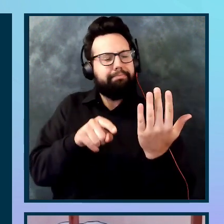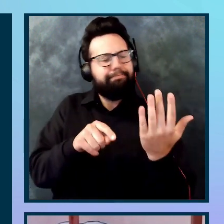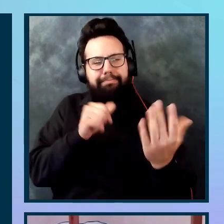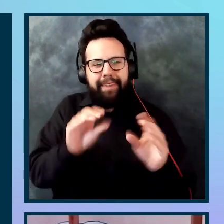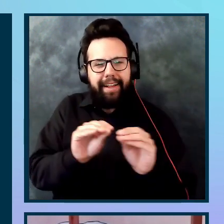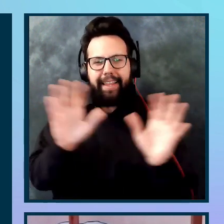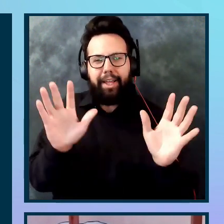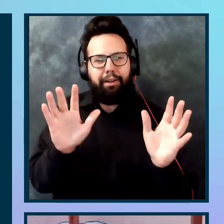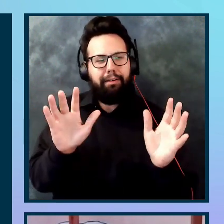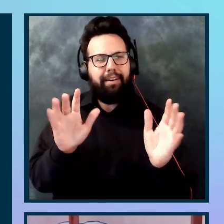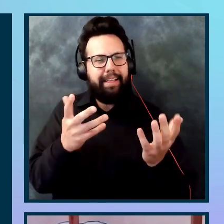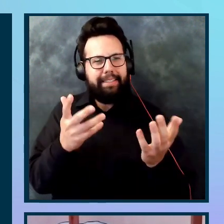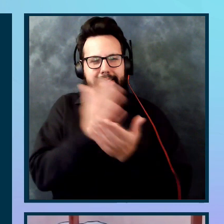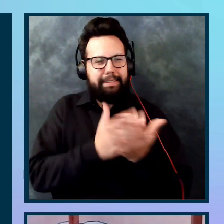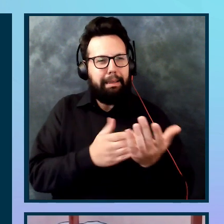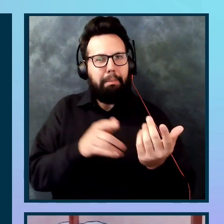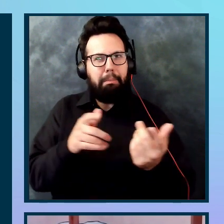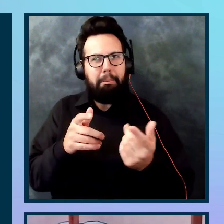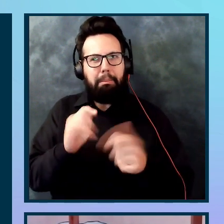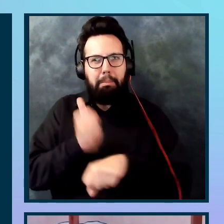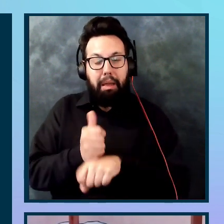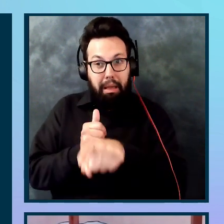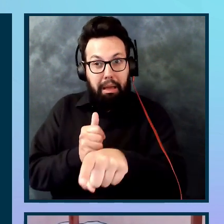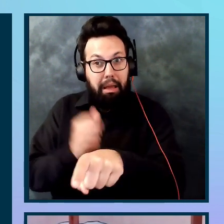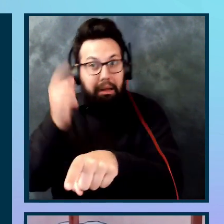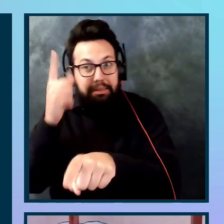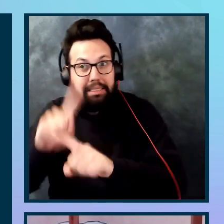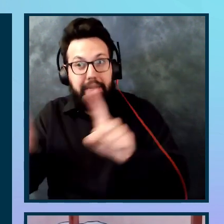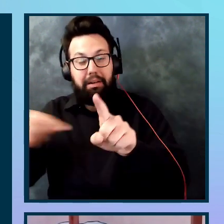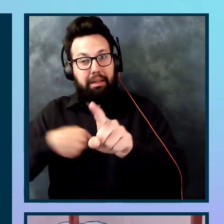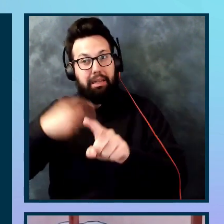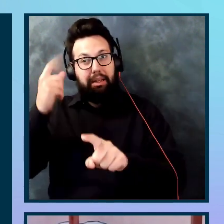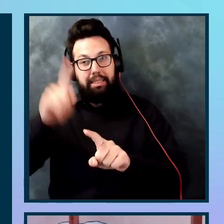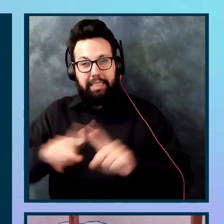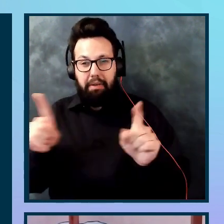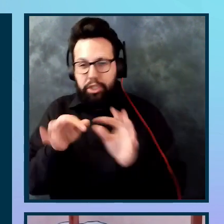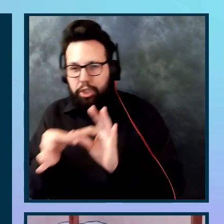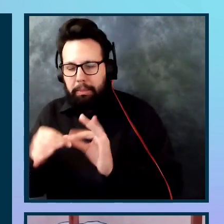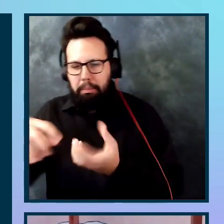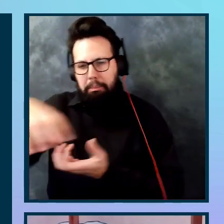They're kind of in the clouds and vague, right? This leads to the development team